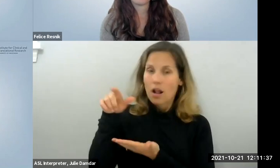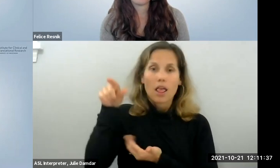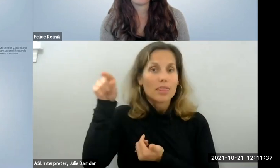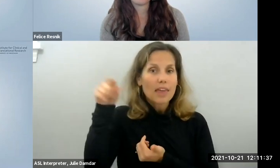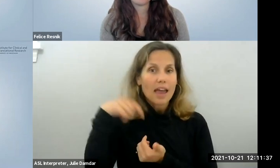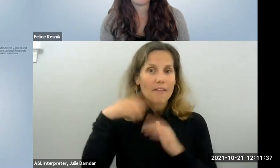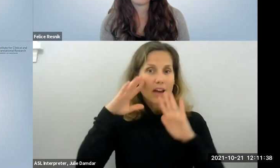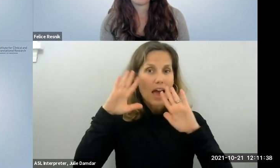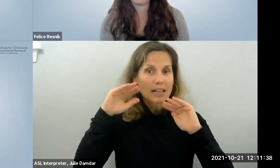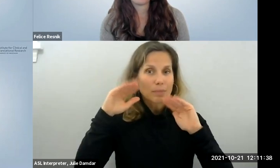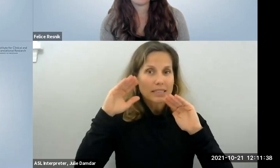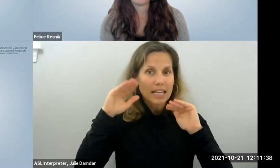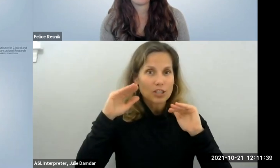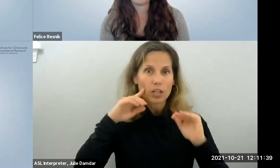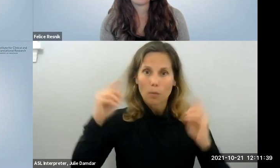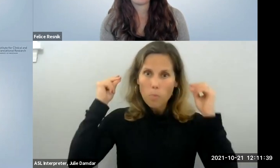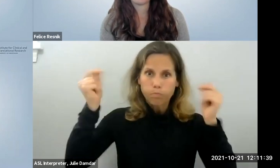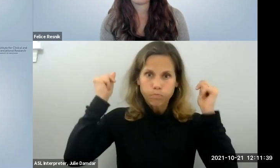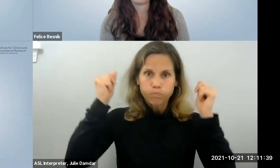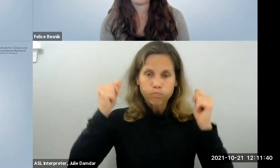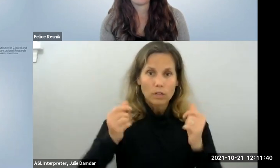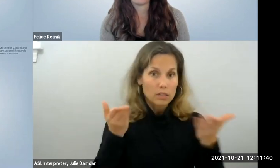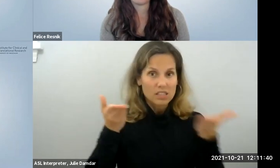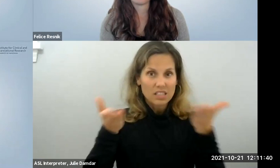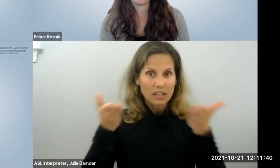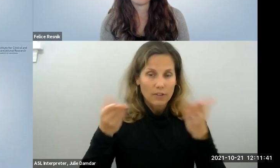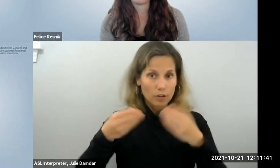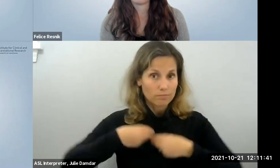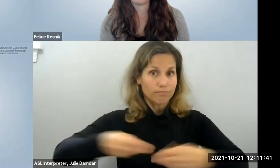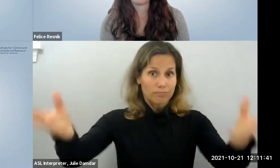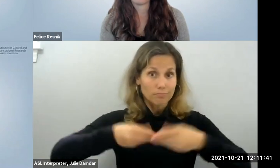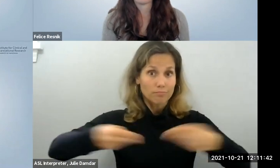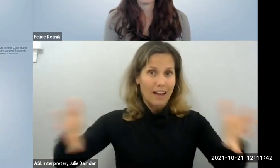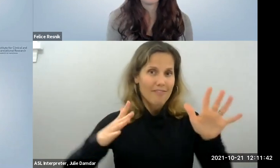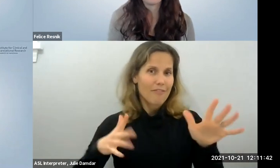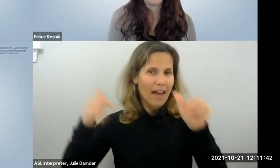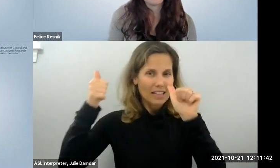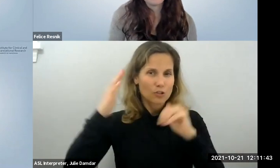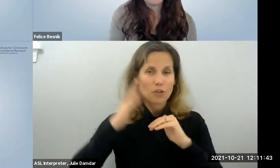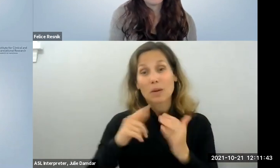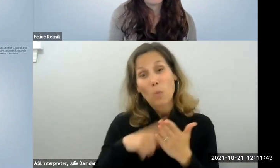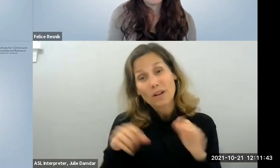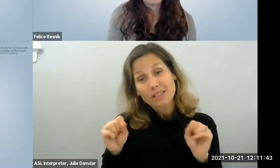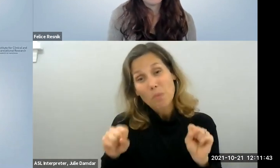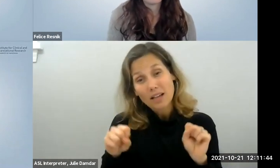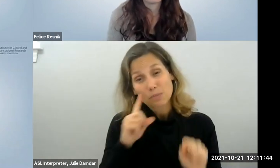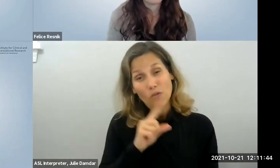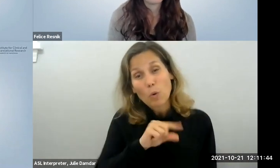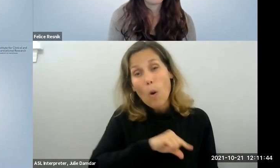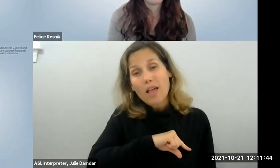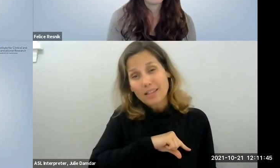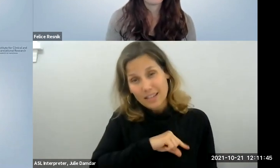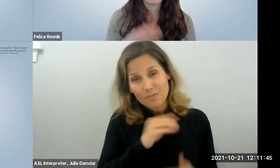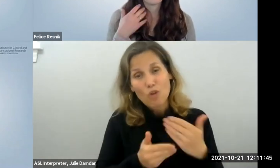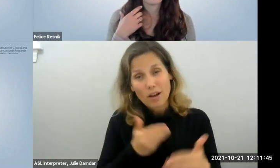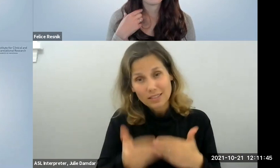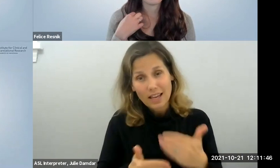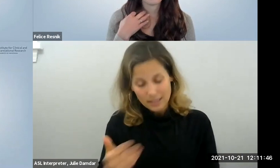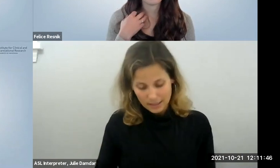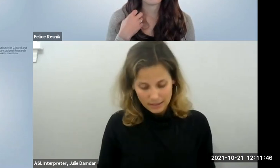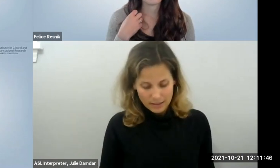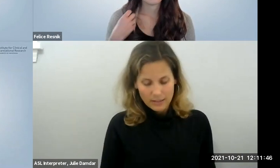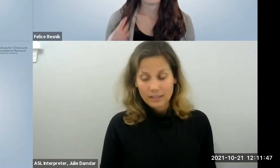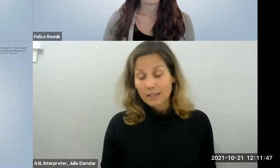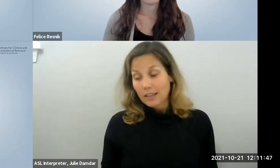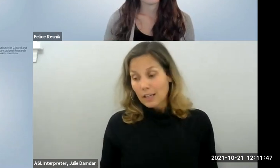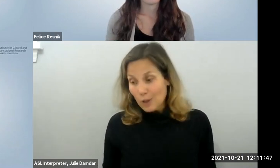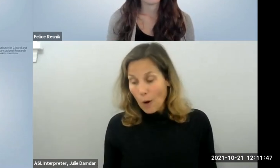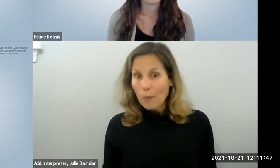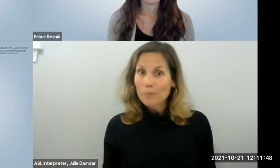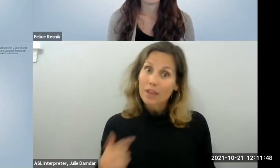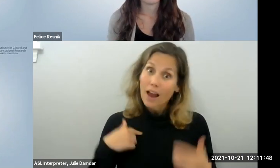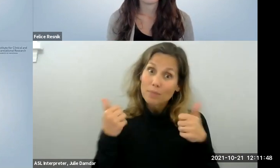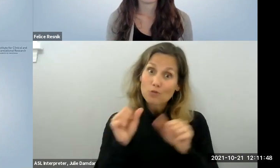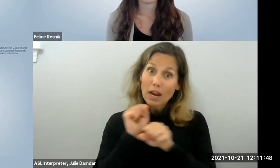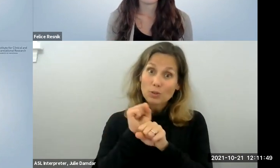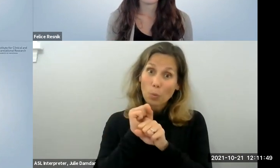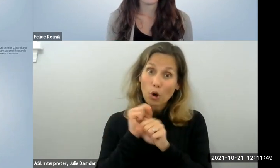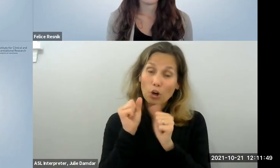Lisa Saldana (she/her/hers): that they are going to start delivering services at a much faster pace than what is feasible for quality implementation process and so i've been trying to work with funders on that I will say that.